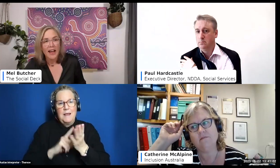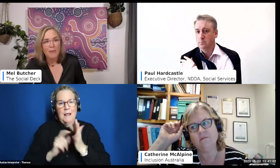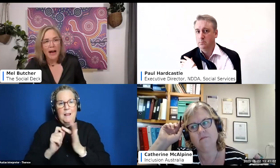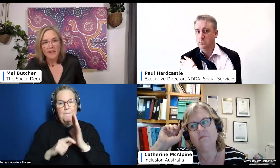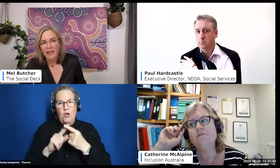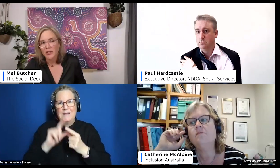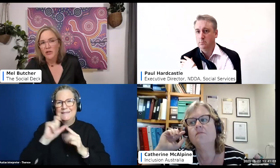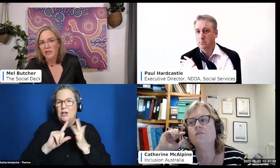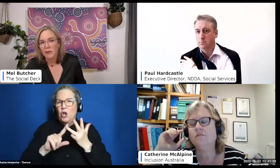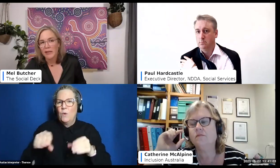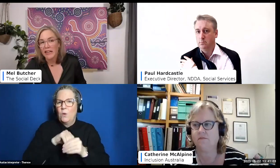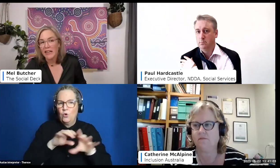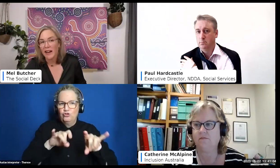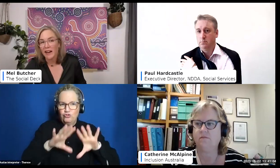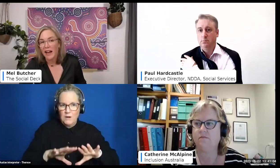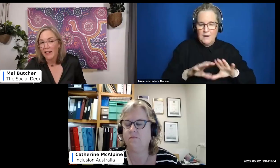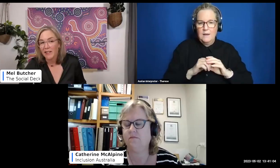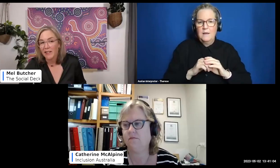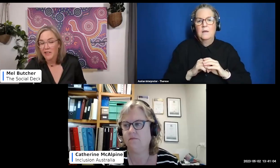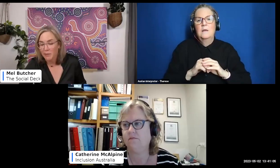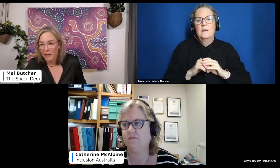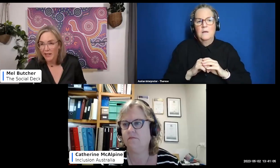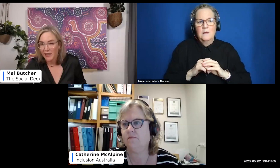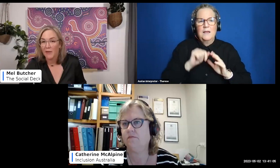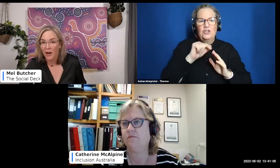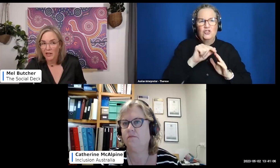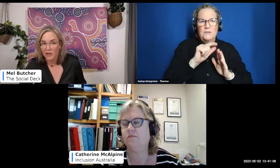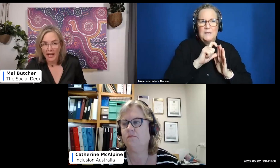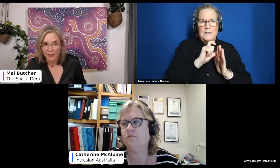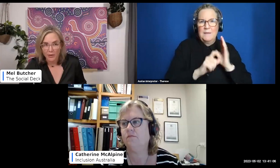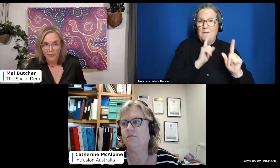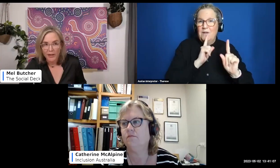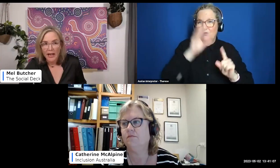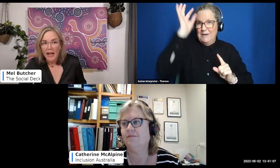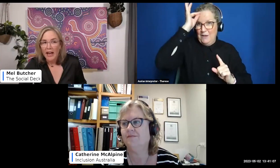and part of the National Disability Data Asset Disability Advisory Council.